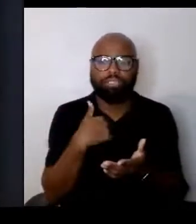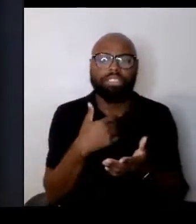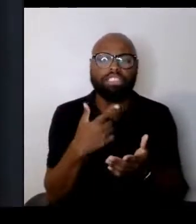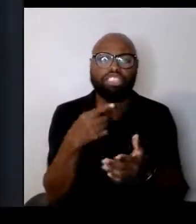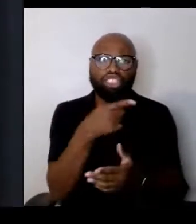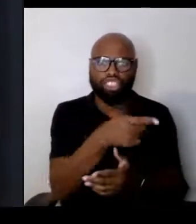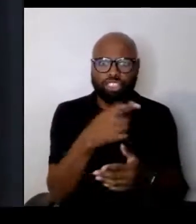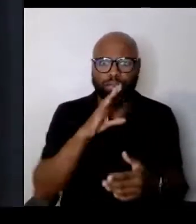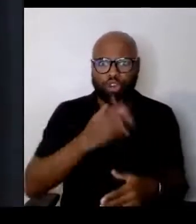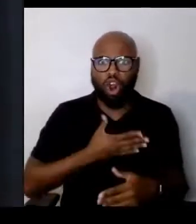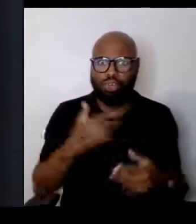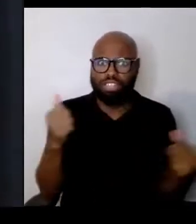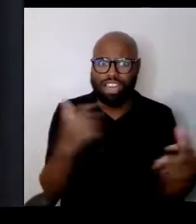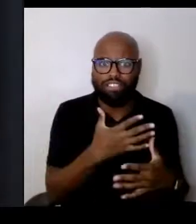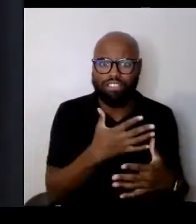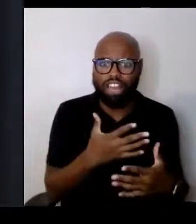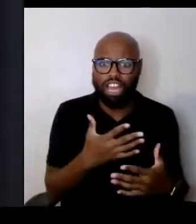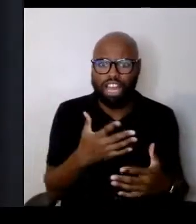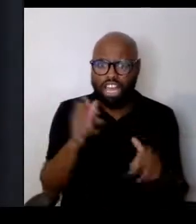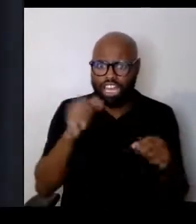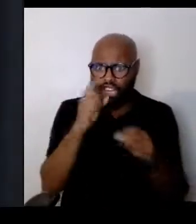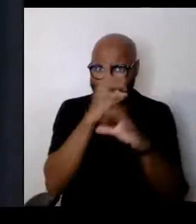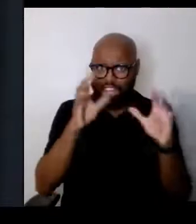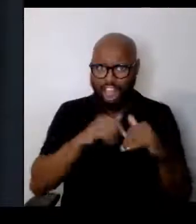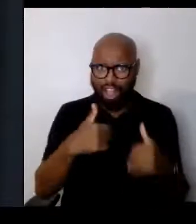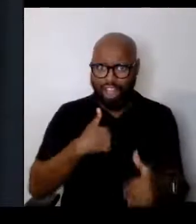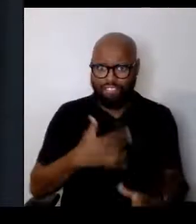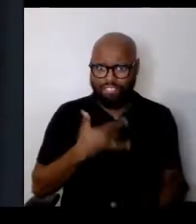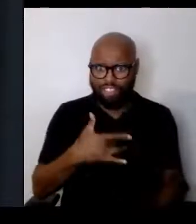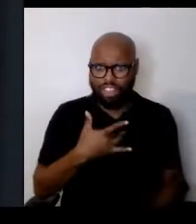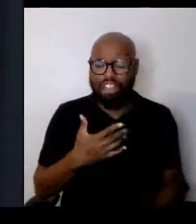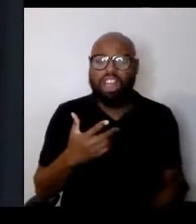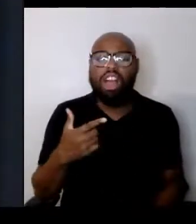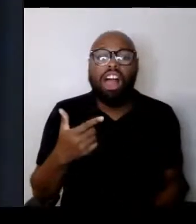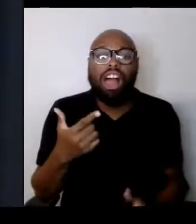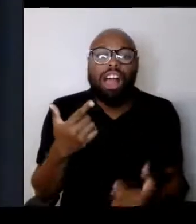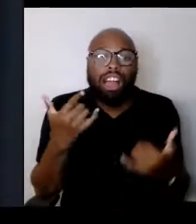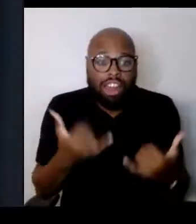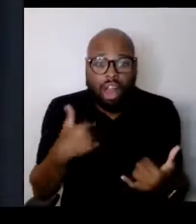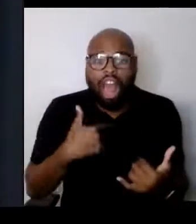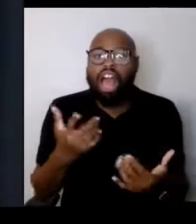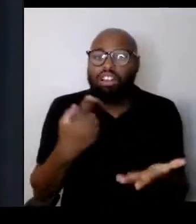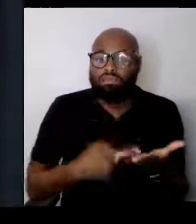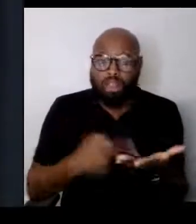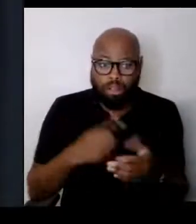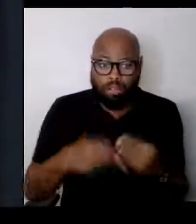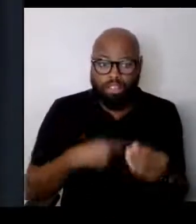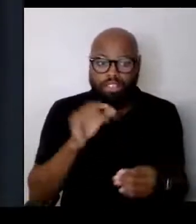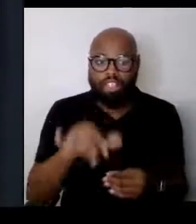Can you imagine how I felt? Now, I bring that up because, you know when we...